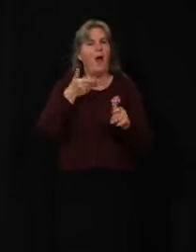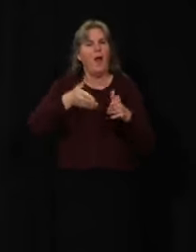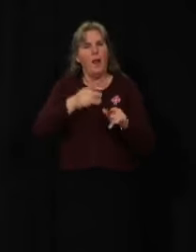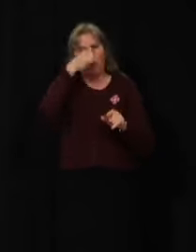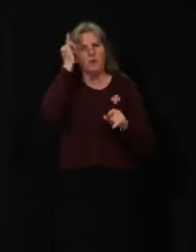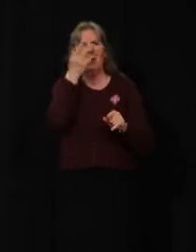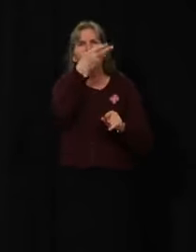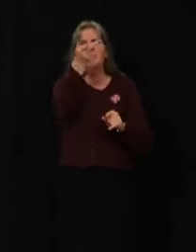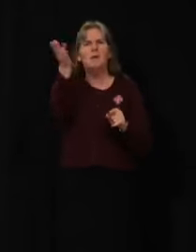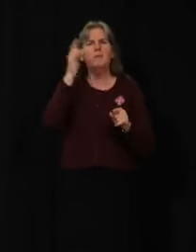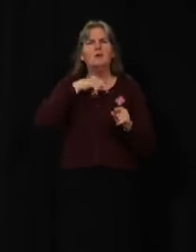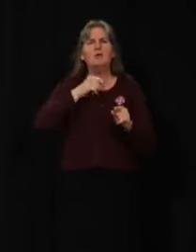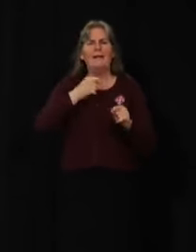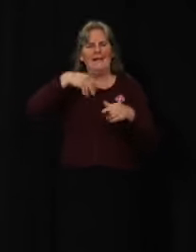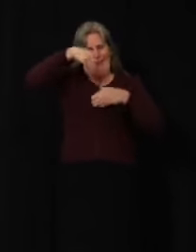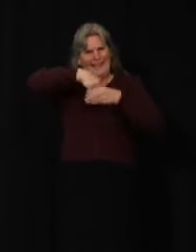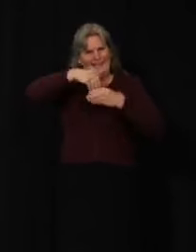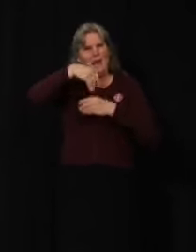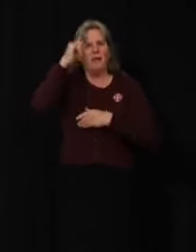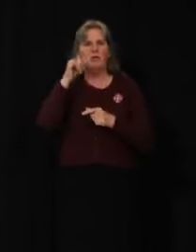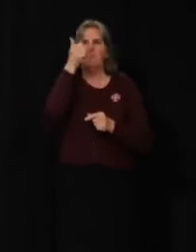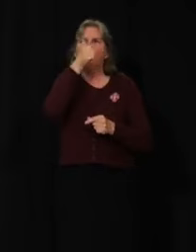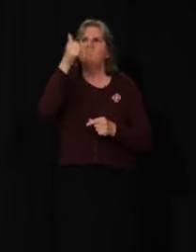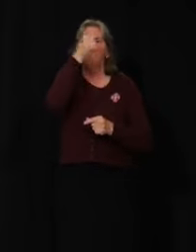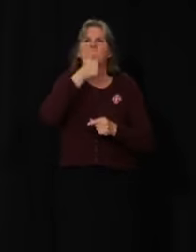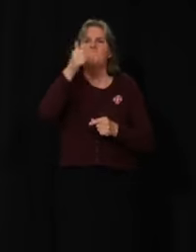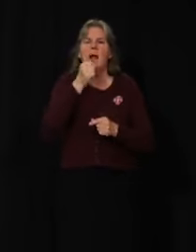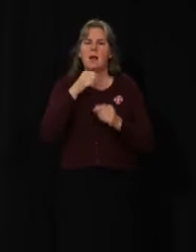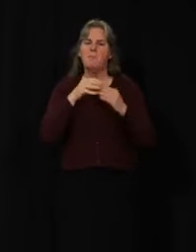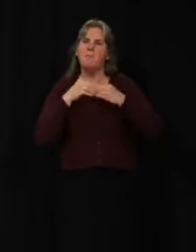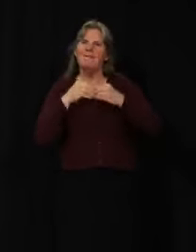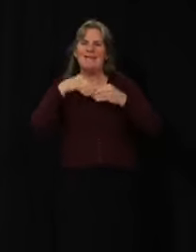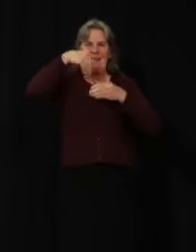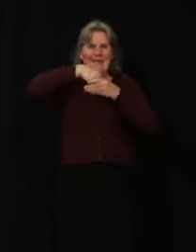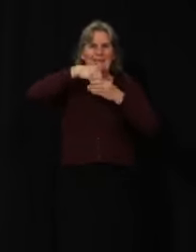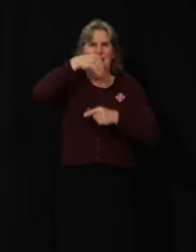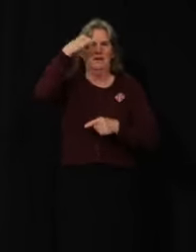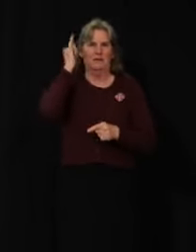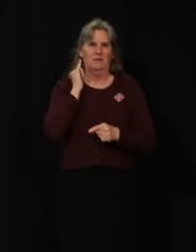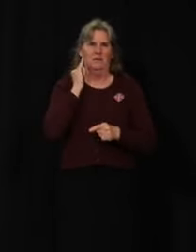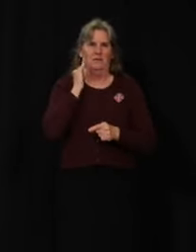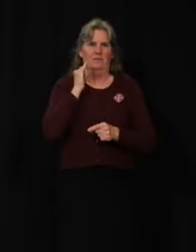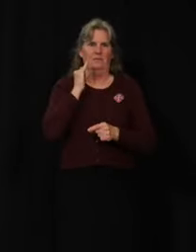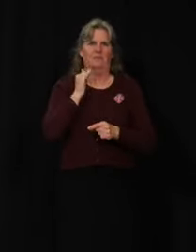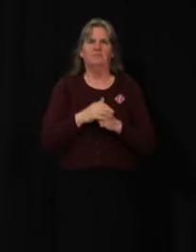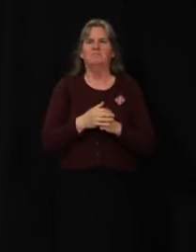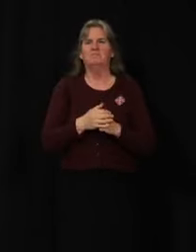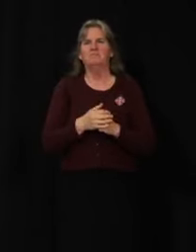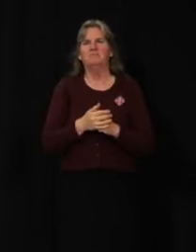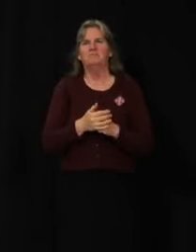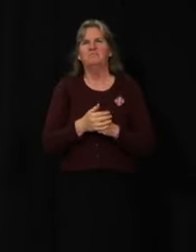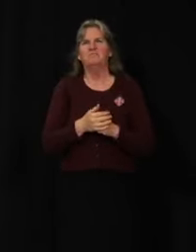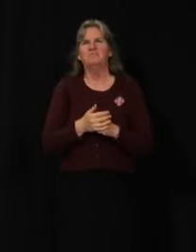within the territory and enabling greater freedoms and flexibilities for Yukoners at home.